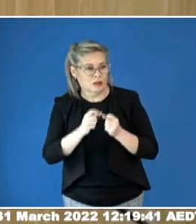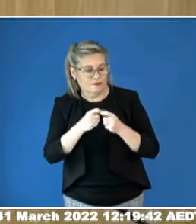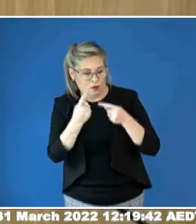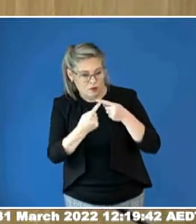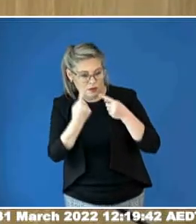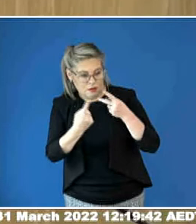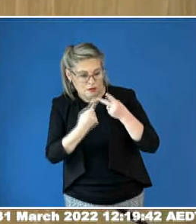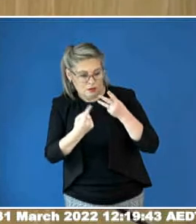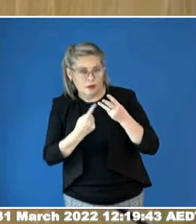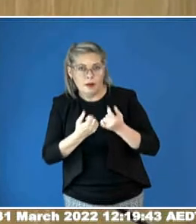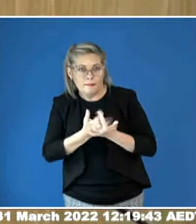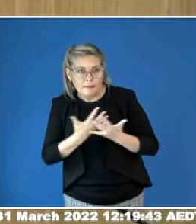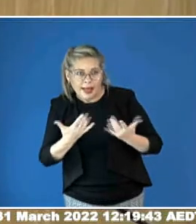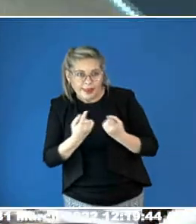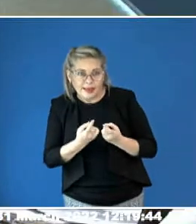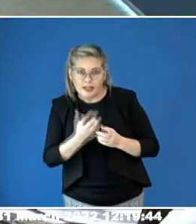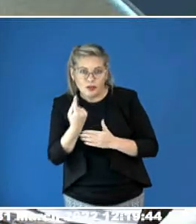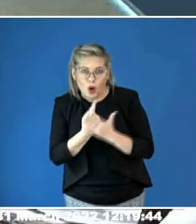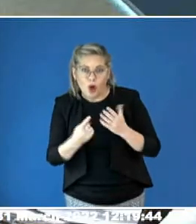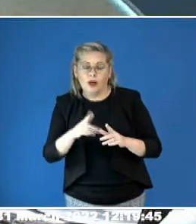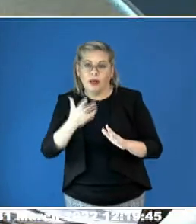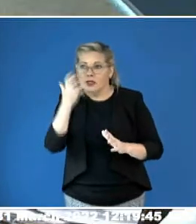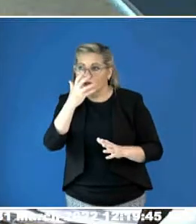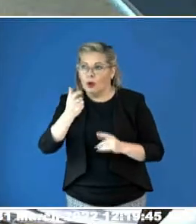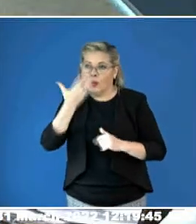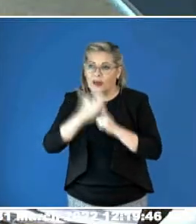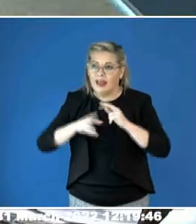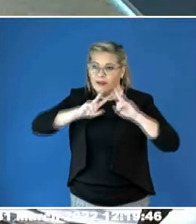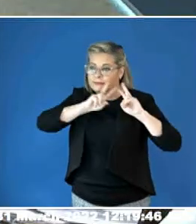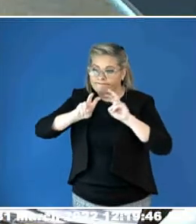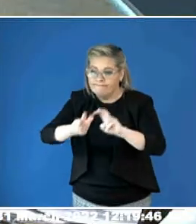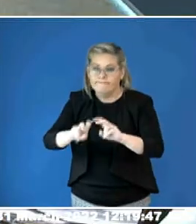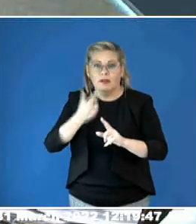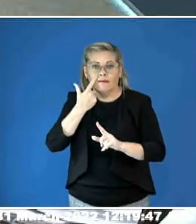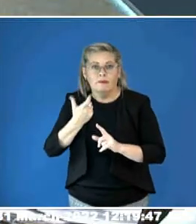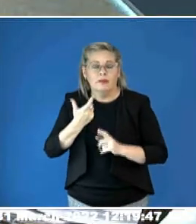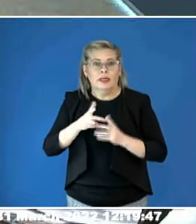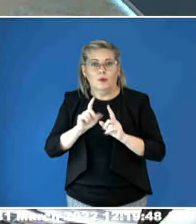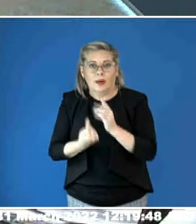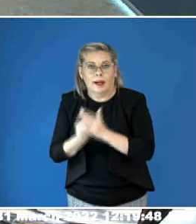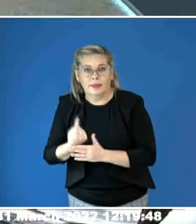Has an apology been extended in respect of the other failings by Anglicare to